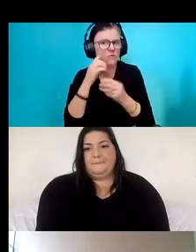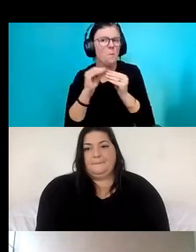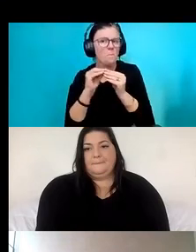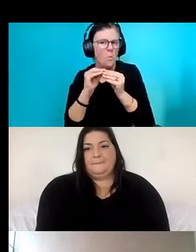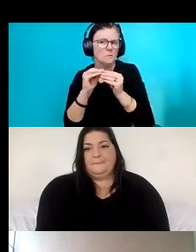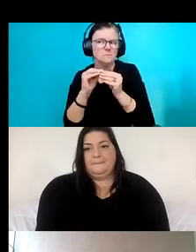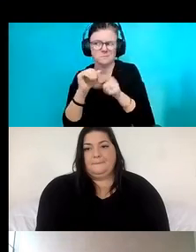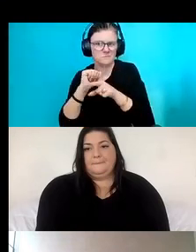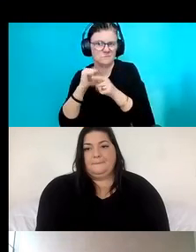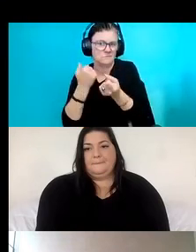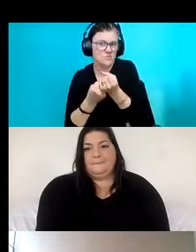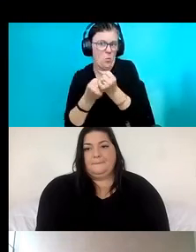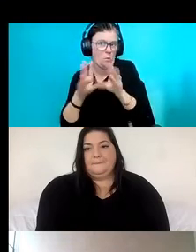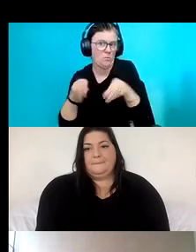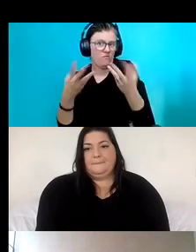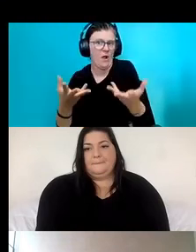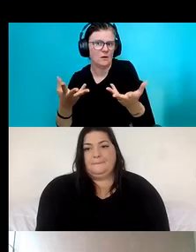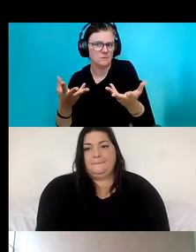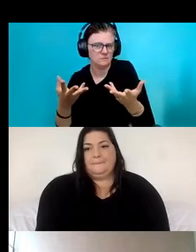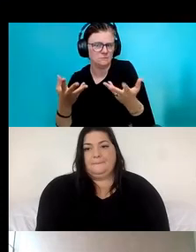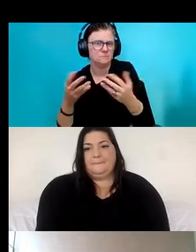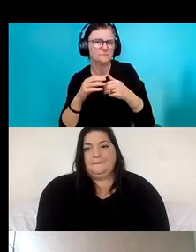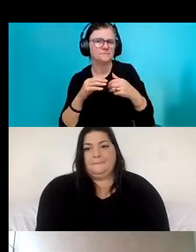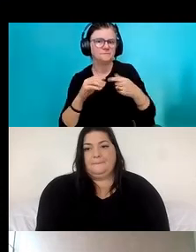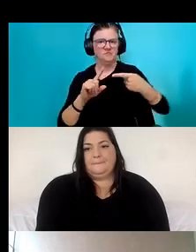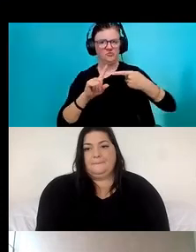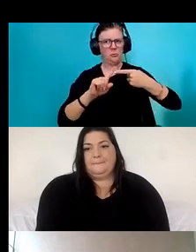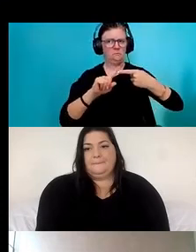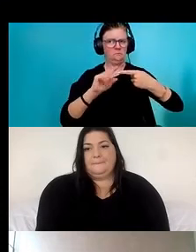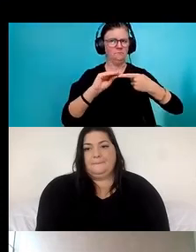So those are a couple of ways.